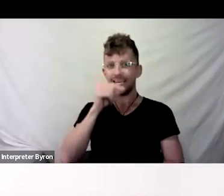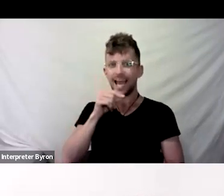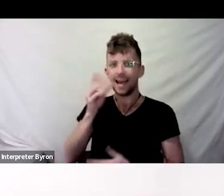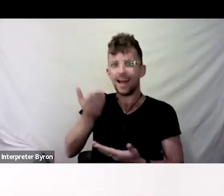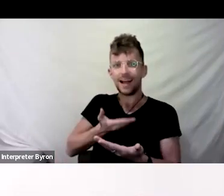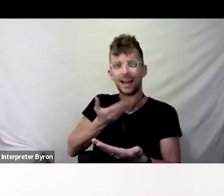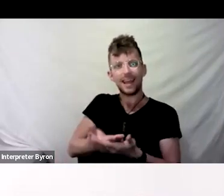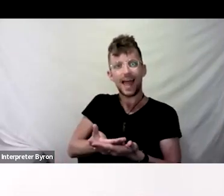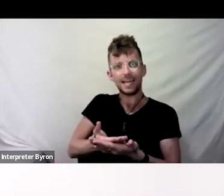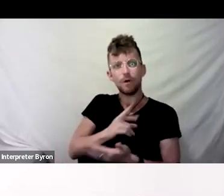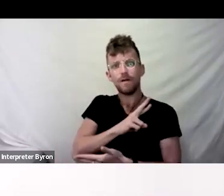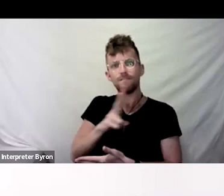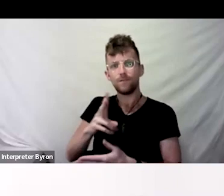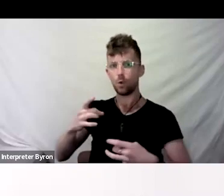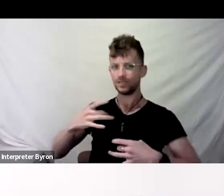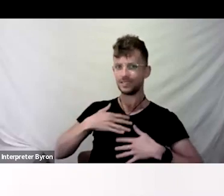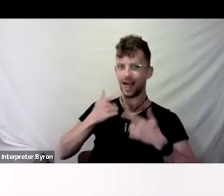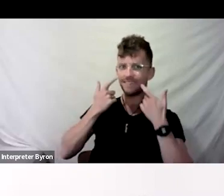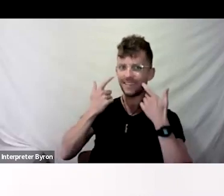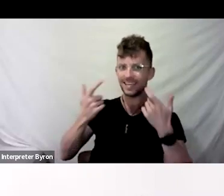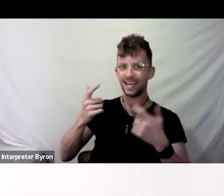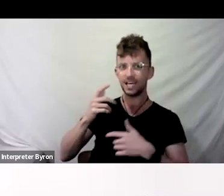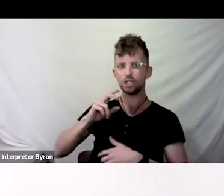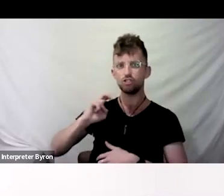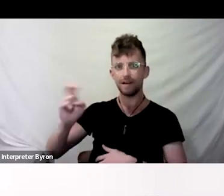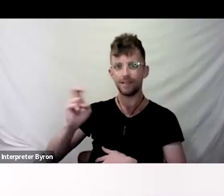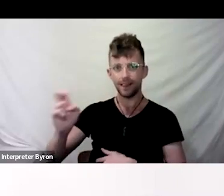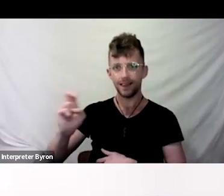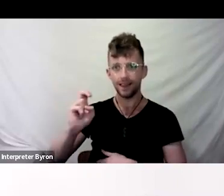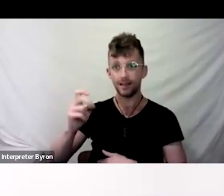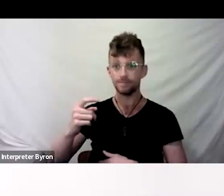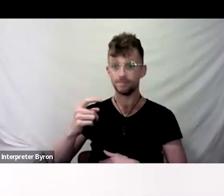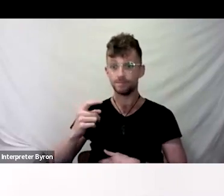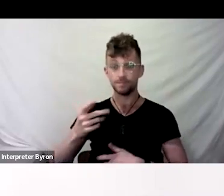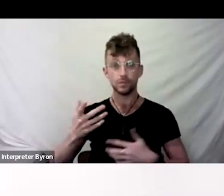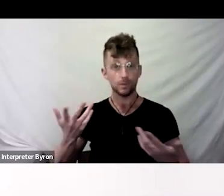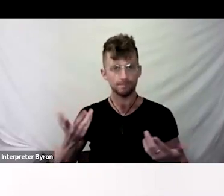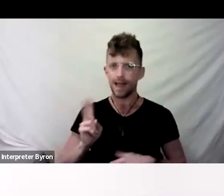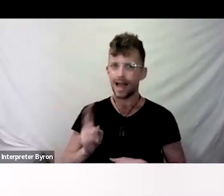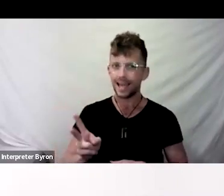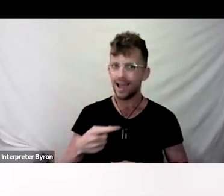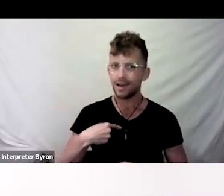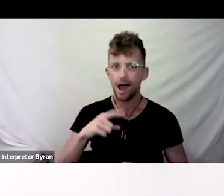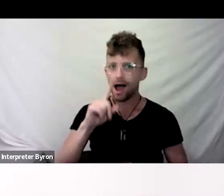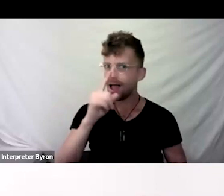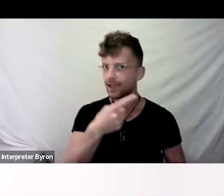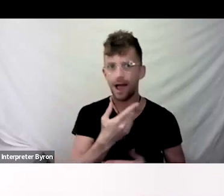So again, I can’t determine how the rules would apply in an individual situation in this forum,